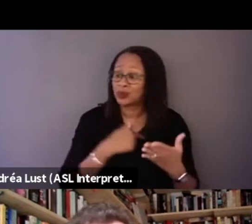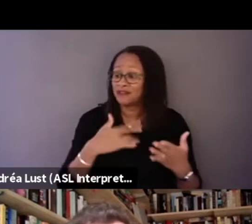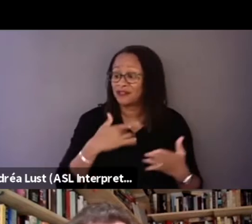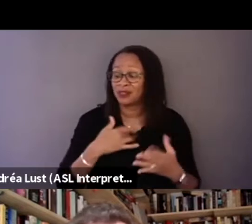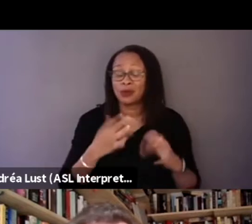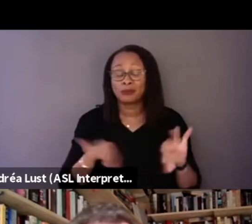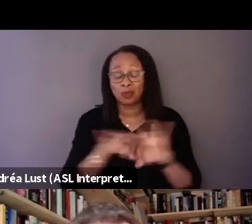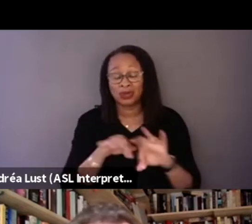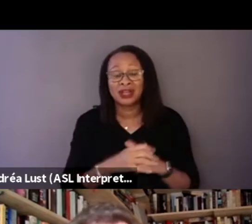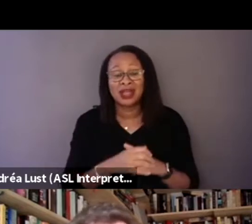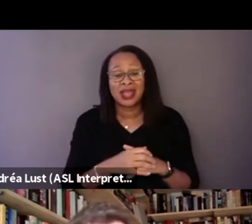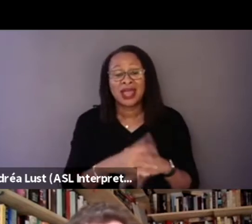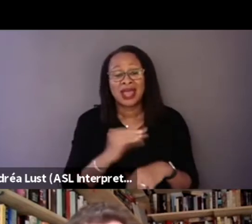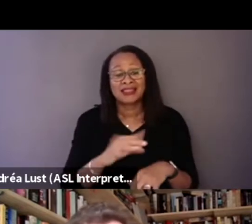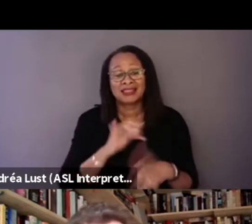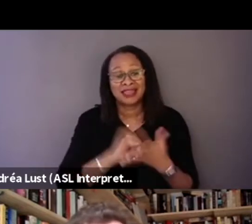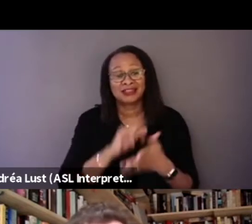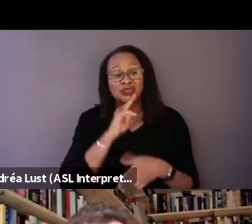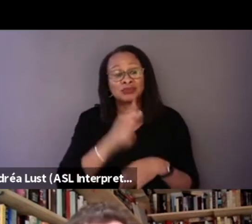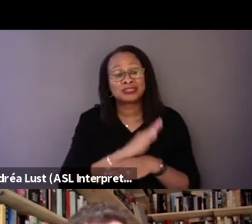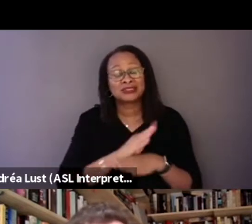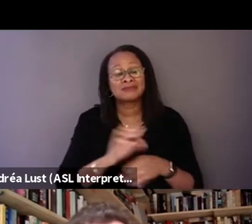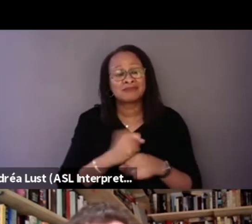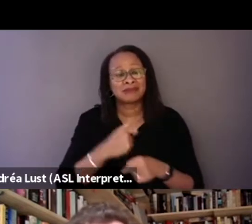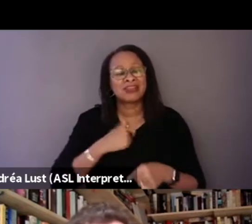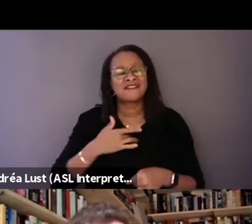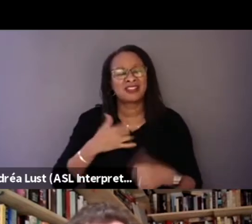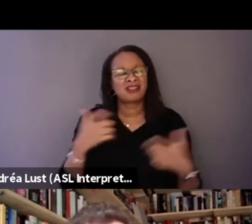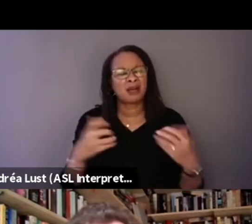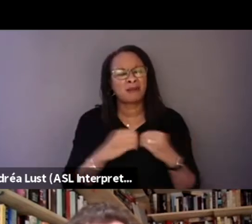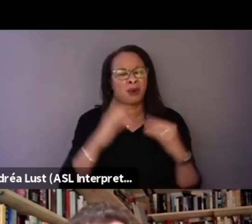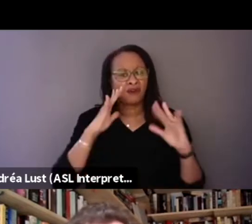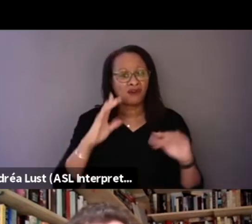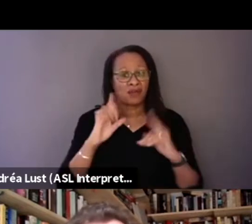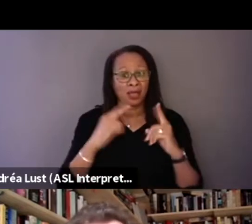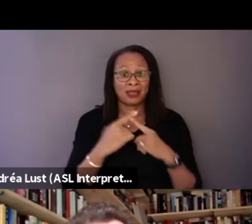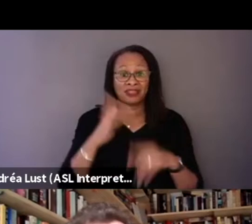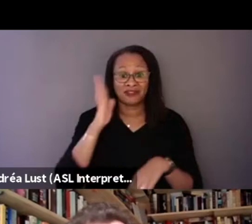That definitely made me feel a lot more hopeful about the future and what I can do.